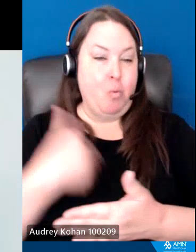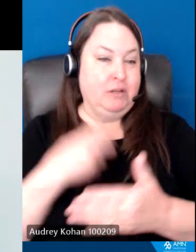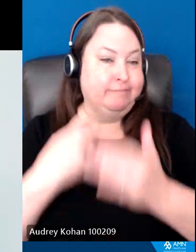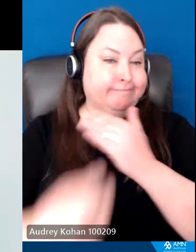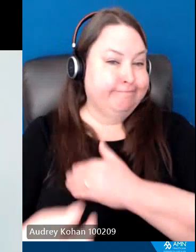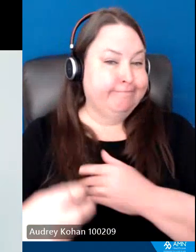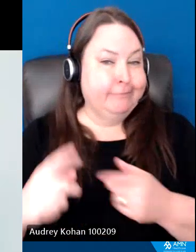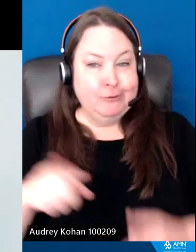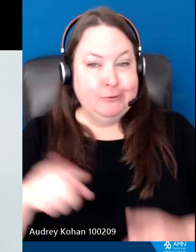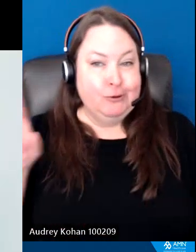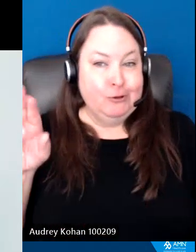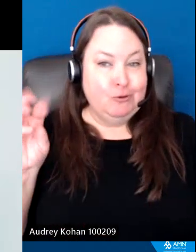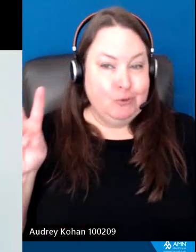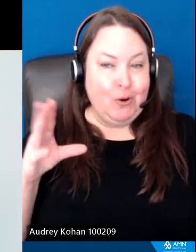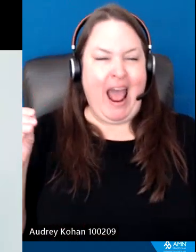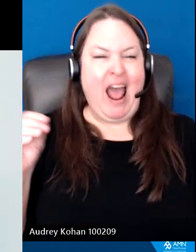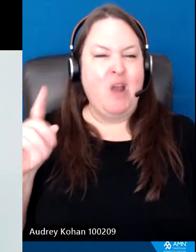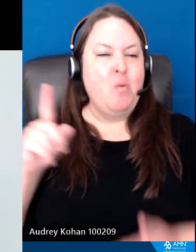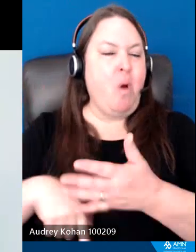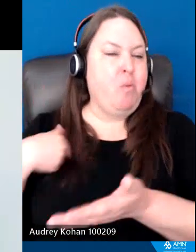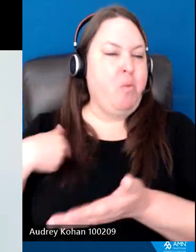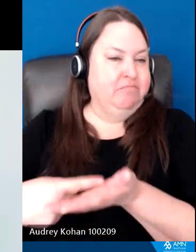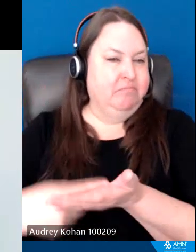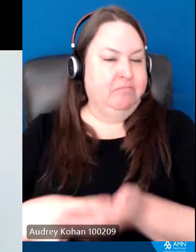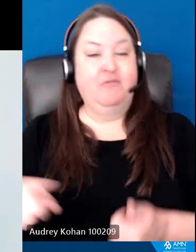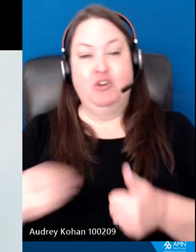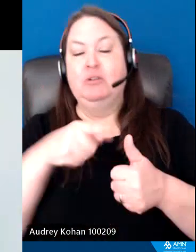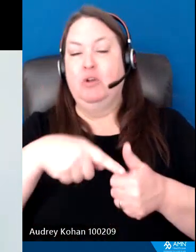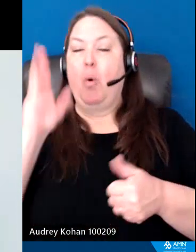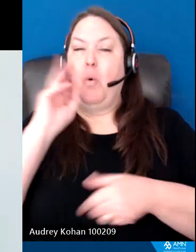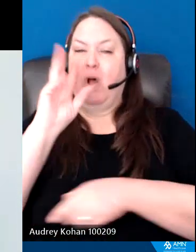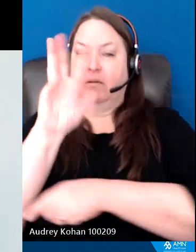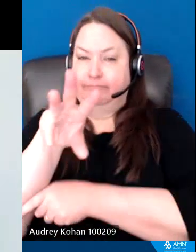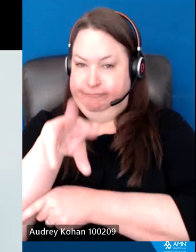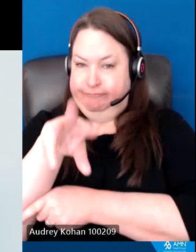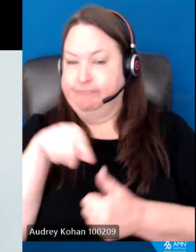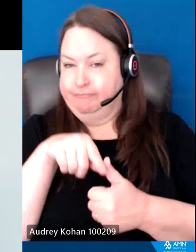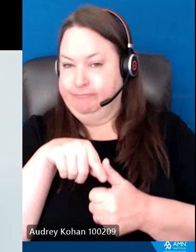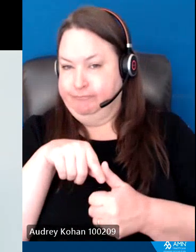and the content first is that the session will be recorded uh the session itself and all of the